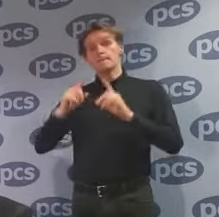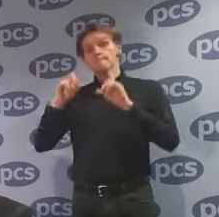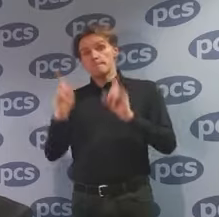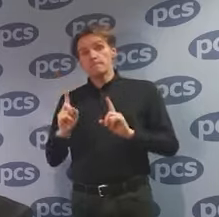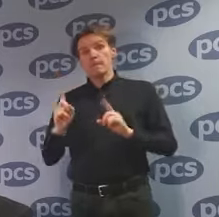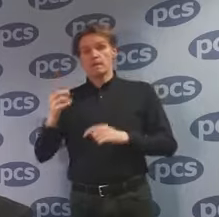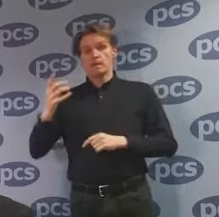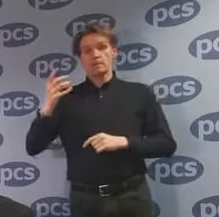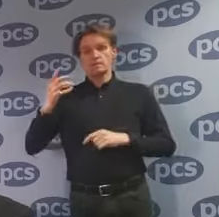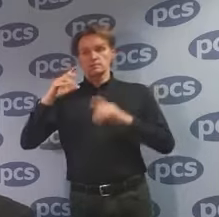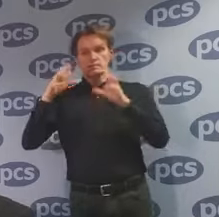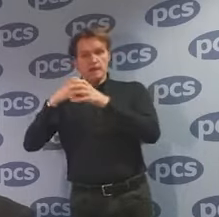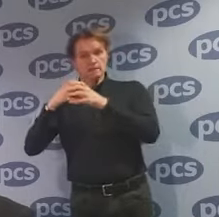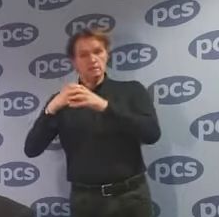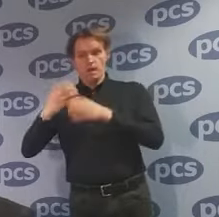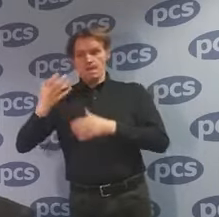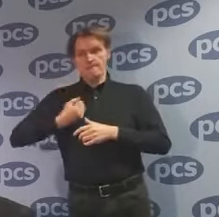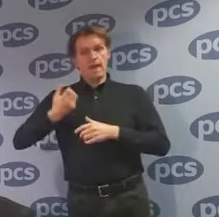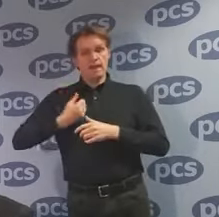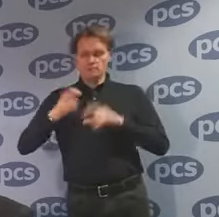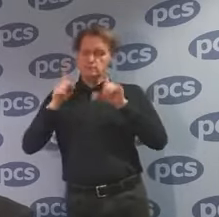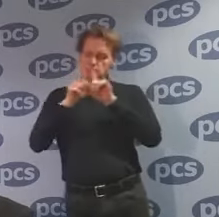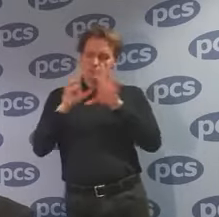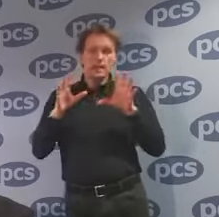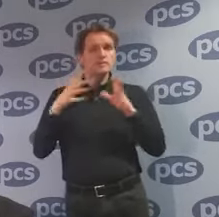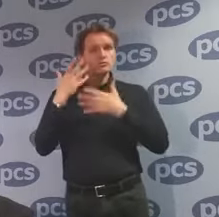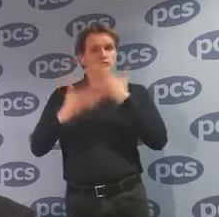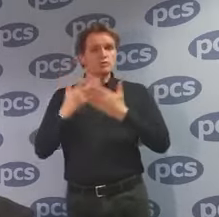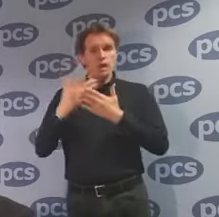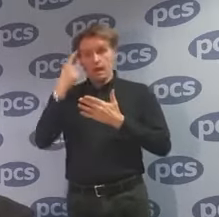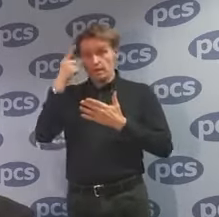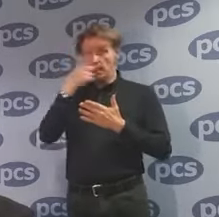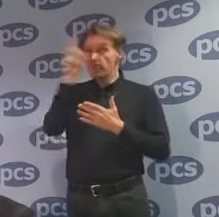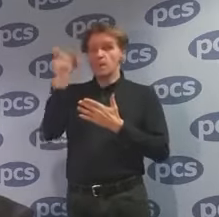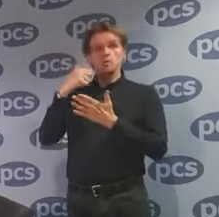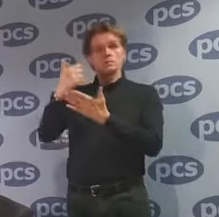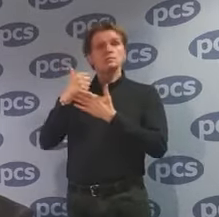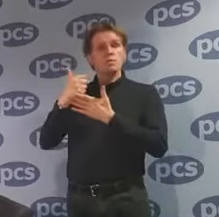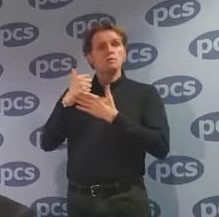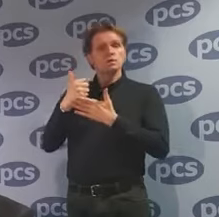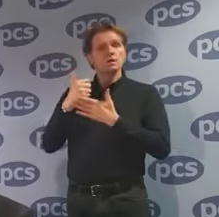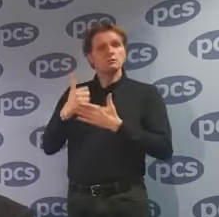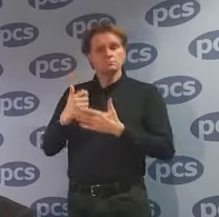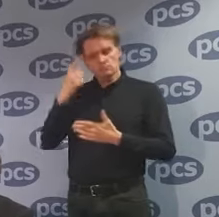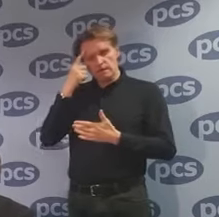we will get a lot of public support and we certainly do all we can to make sure that's delivered in the event that there's any campaign in any action in